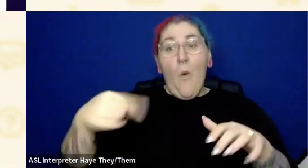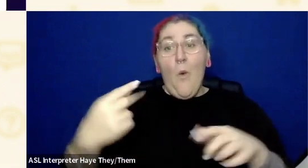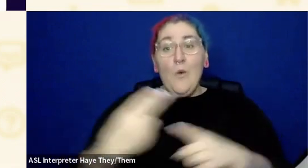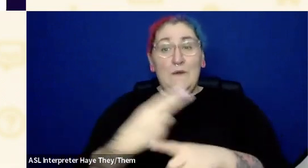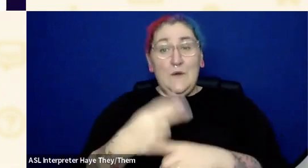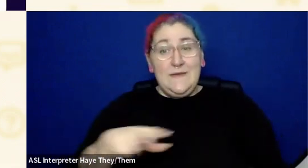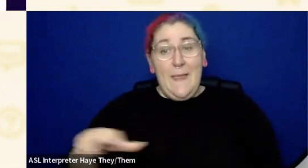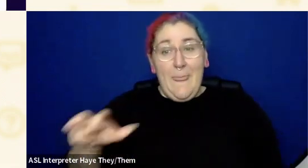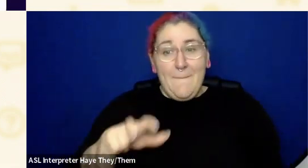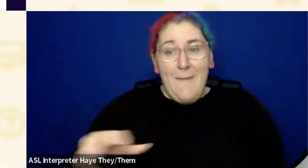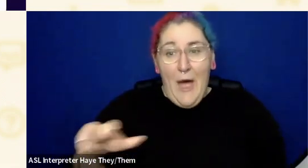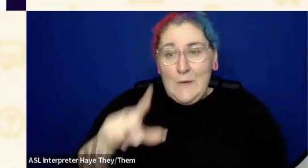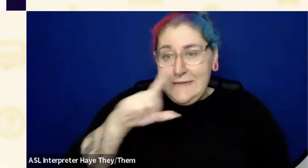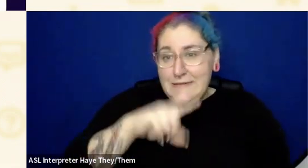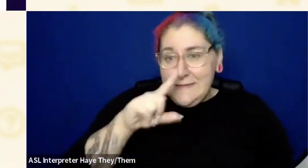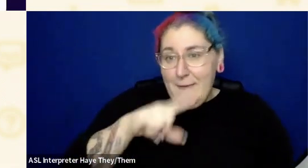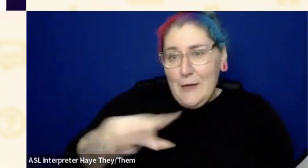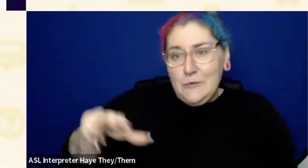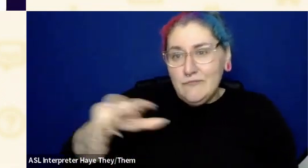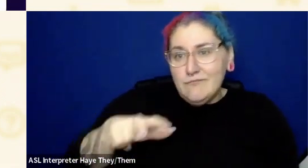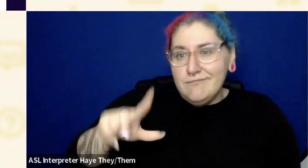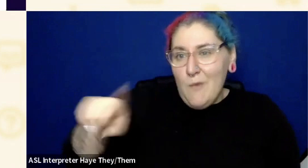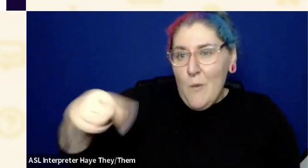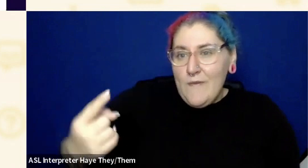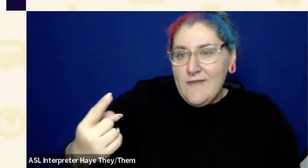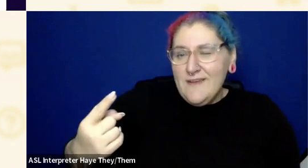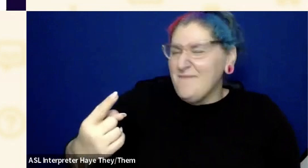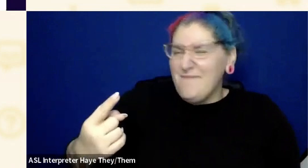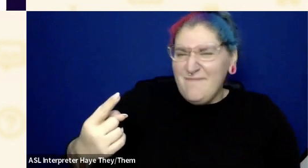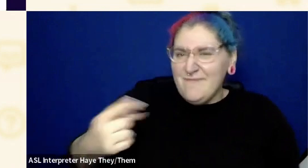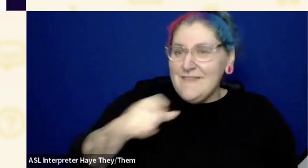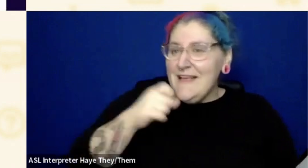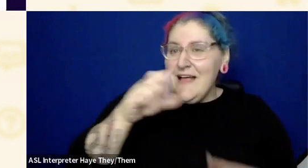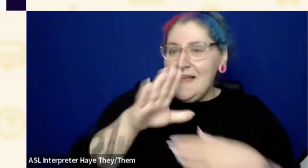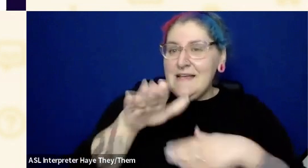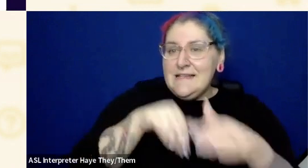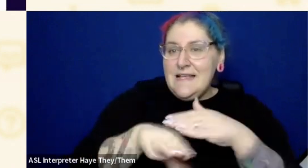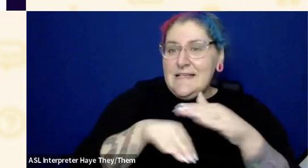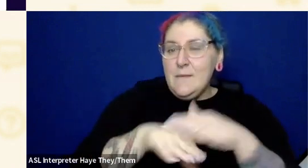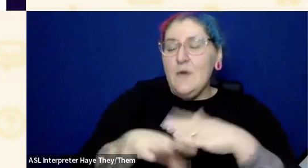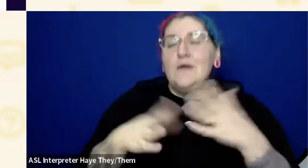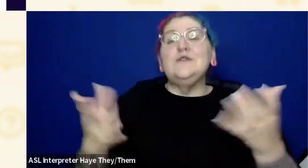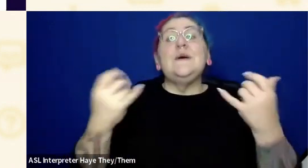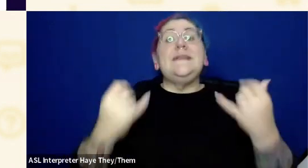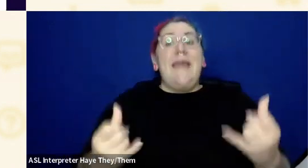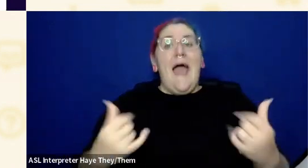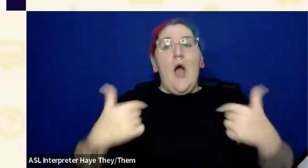So now that I have my form set up and I know that all of the fields in my form are accessible,